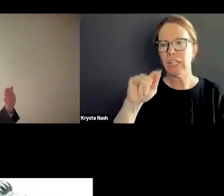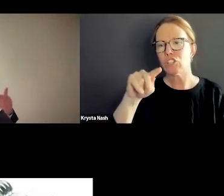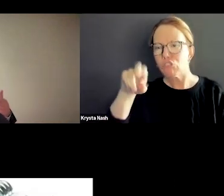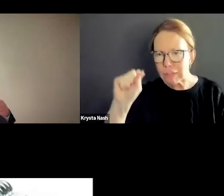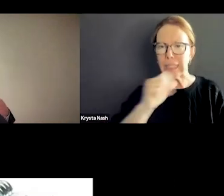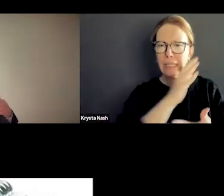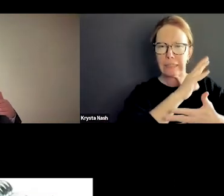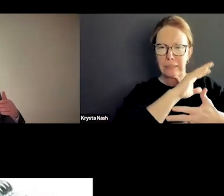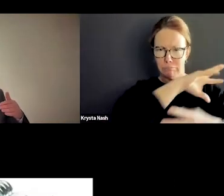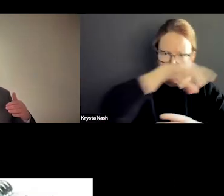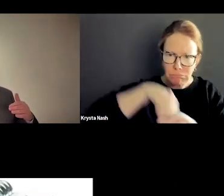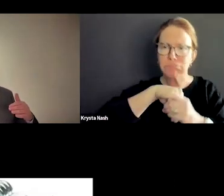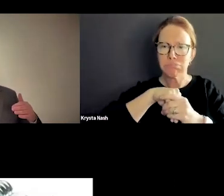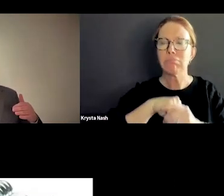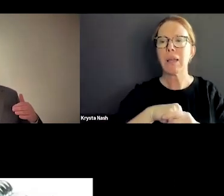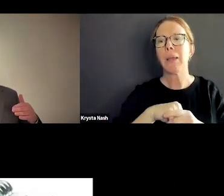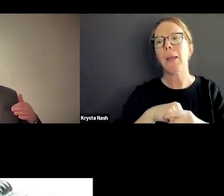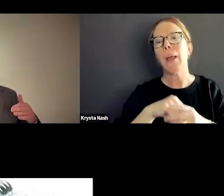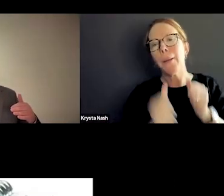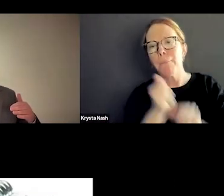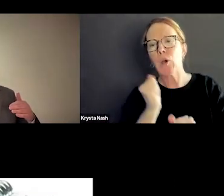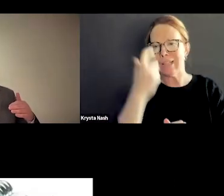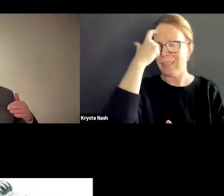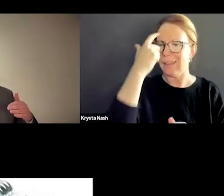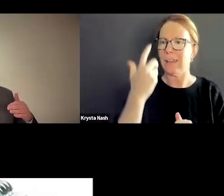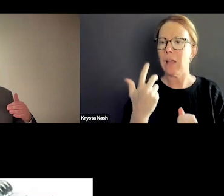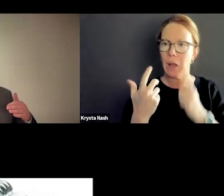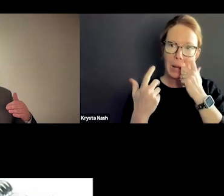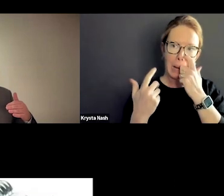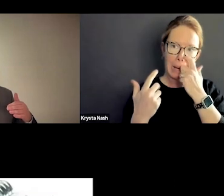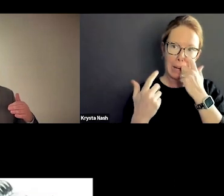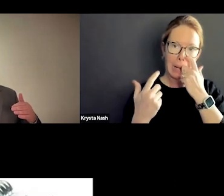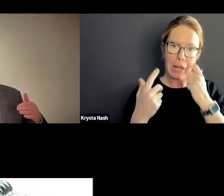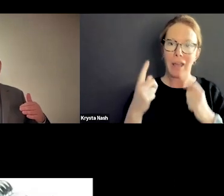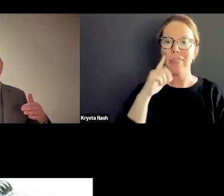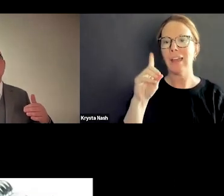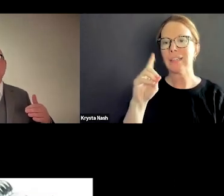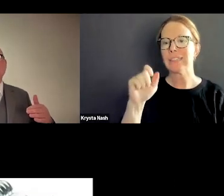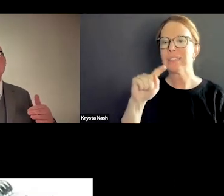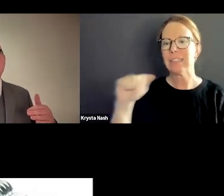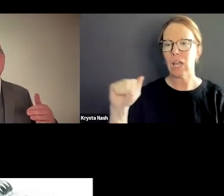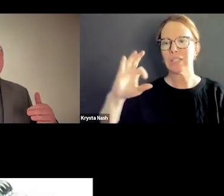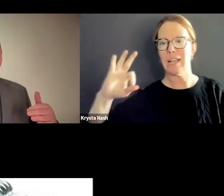and the one that most people know about or think about is the one that is the Delta nine tetrahydrocannabinol.